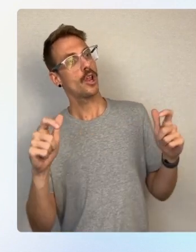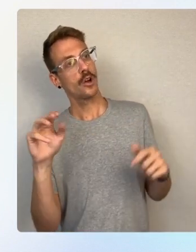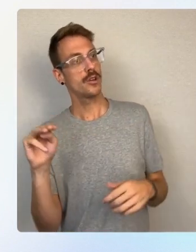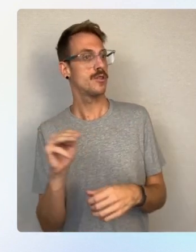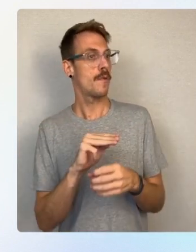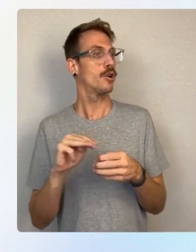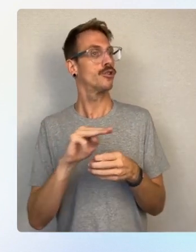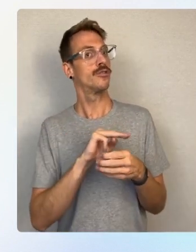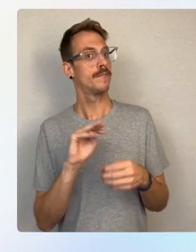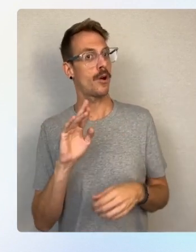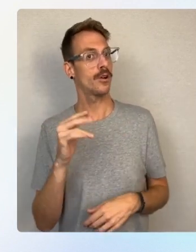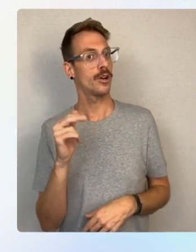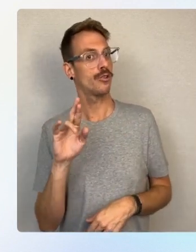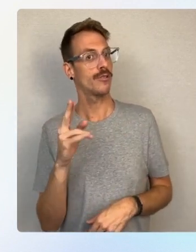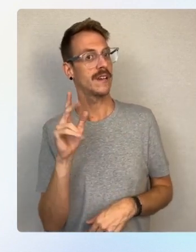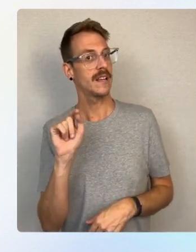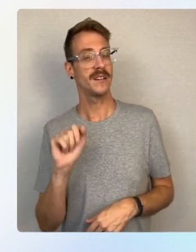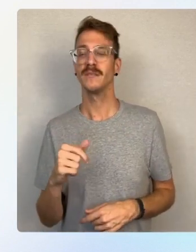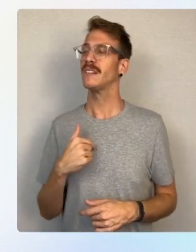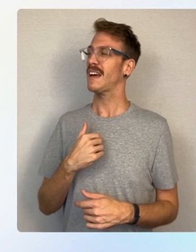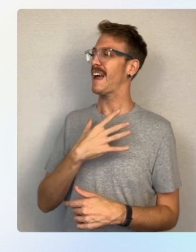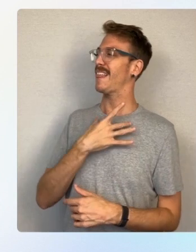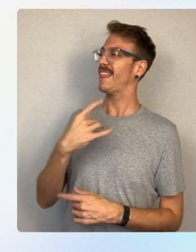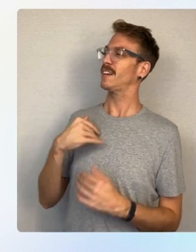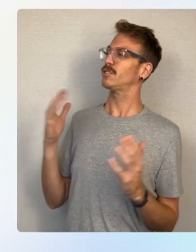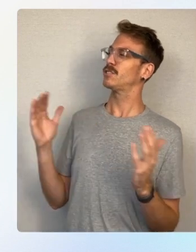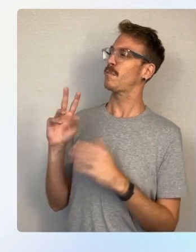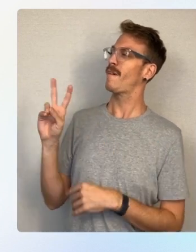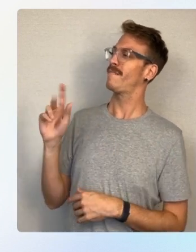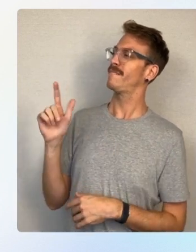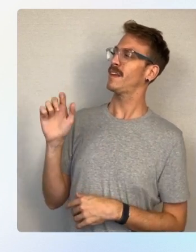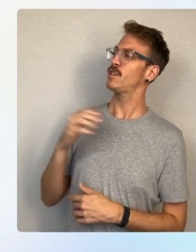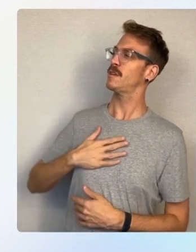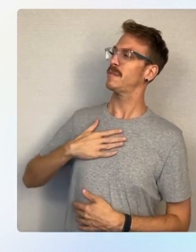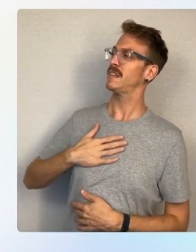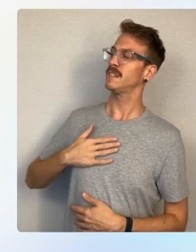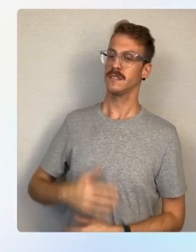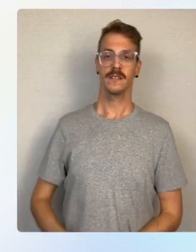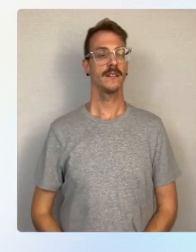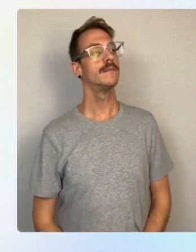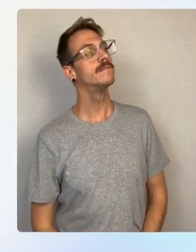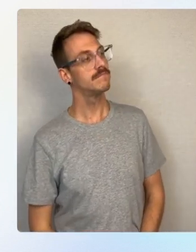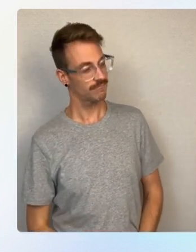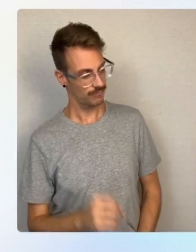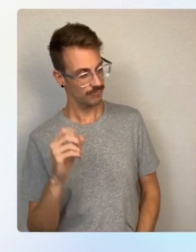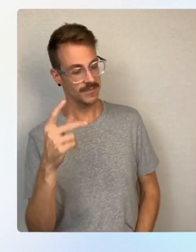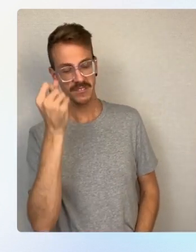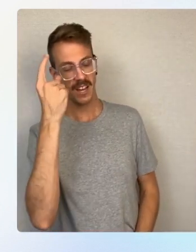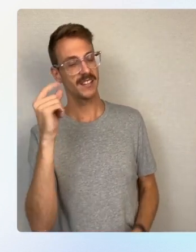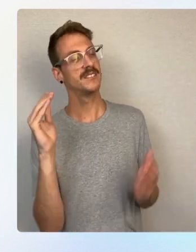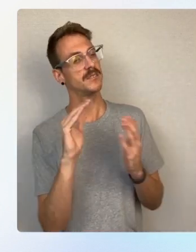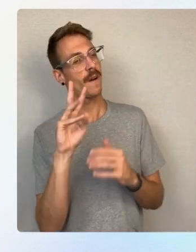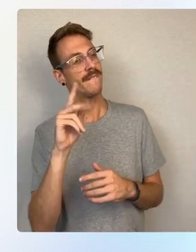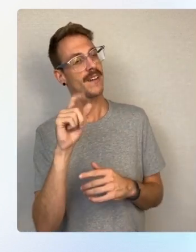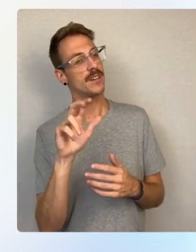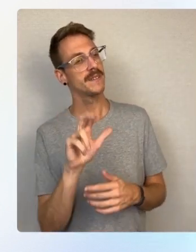Try I want a large Margherita. [Man] I'd like a small veggie, please. [Woman] Got it;